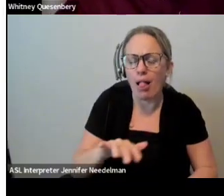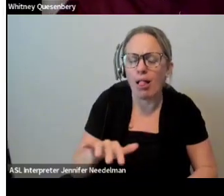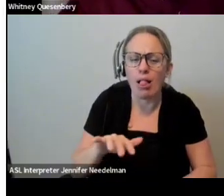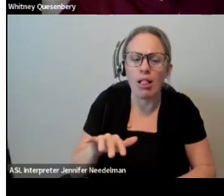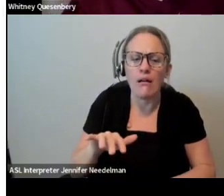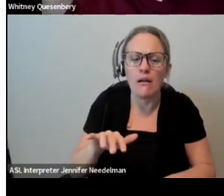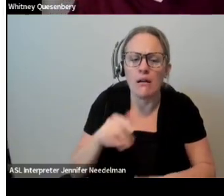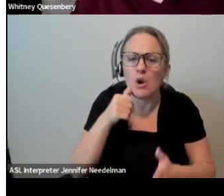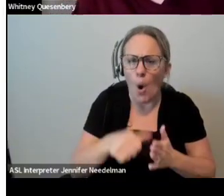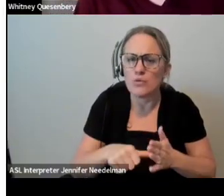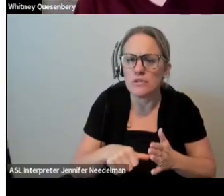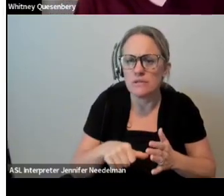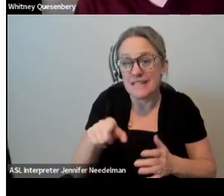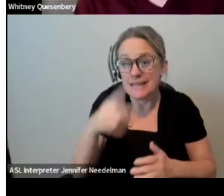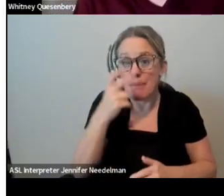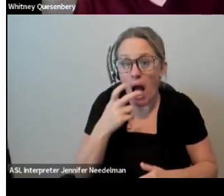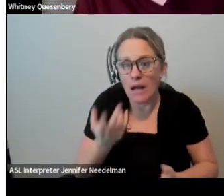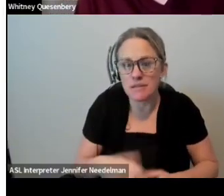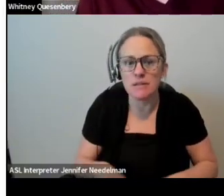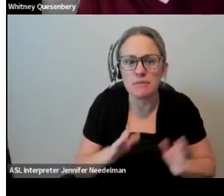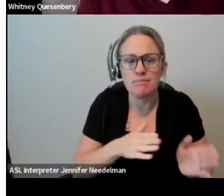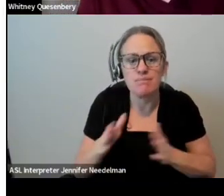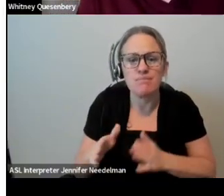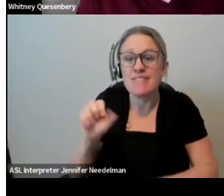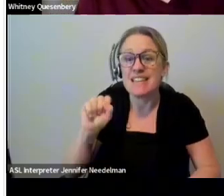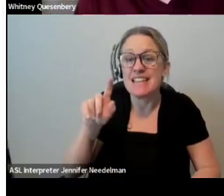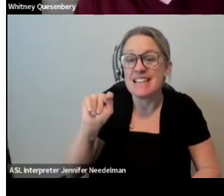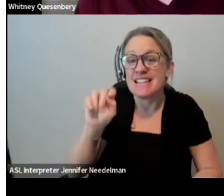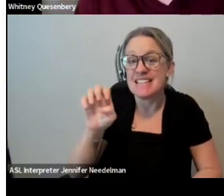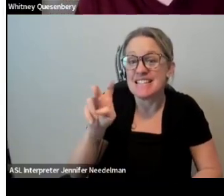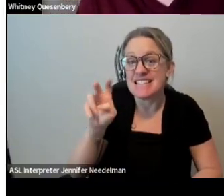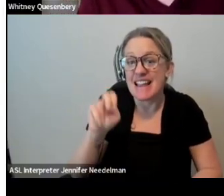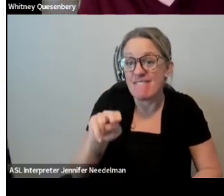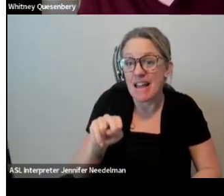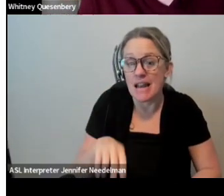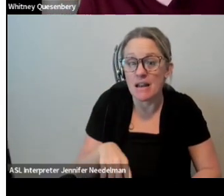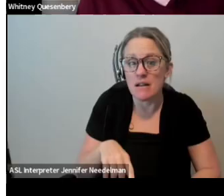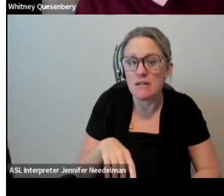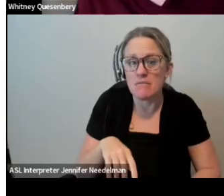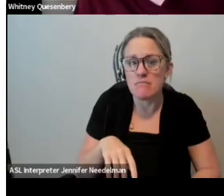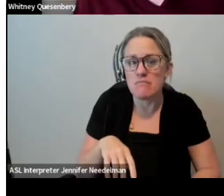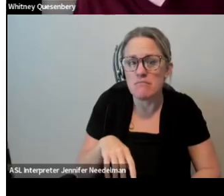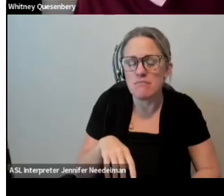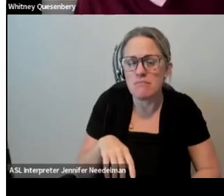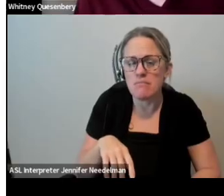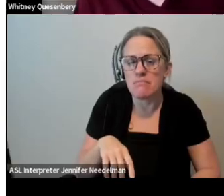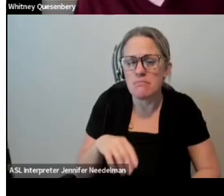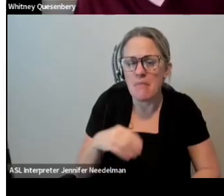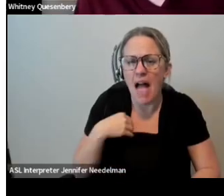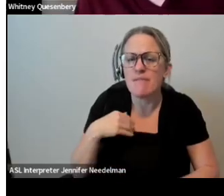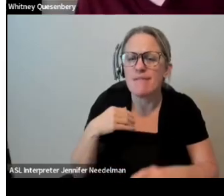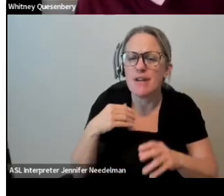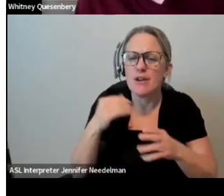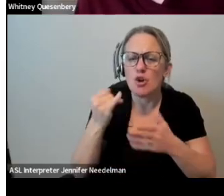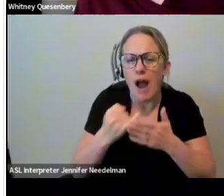So he's blind. We have Steven who has some graphic design tools on his table,